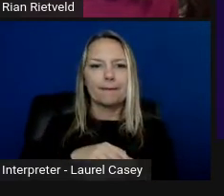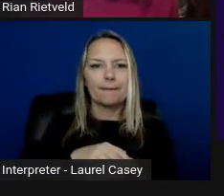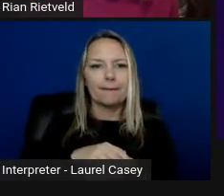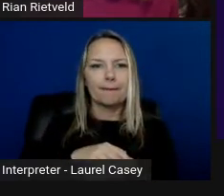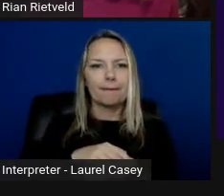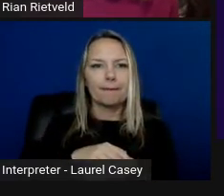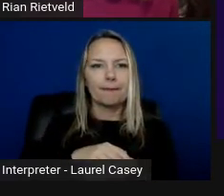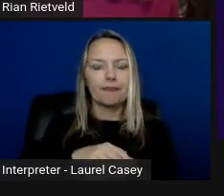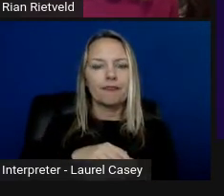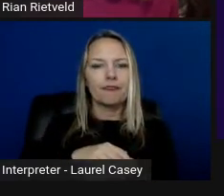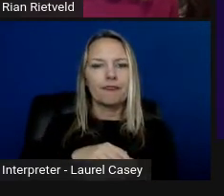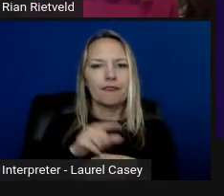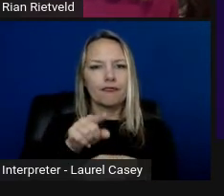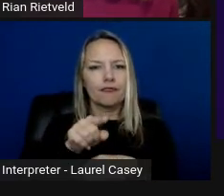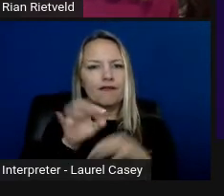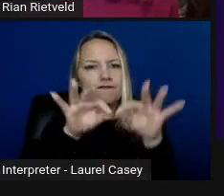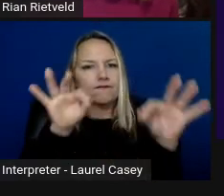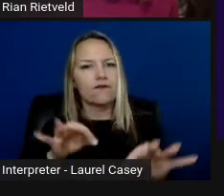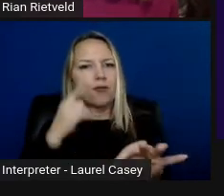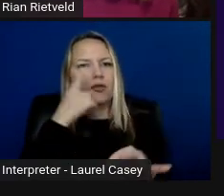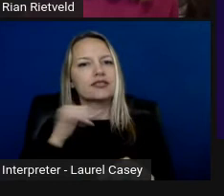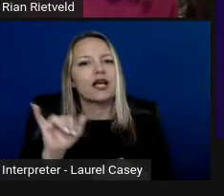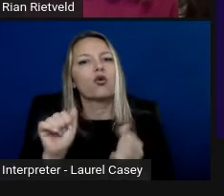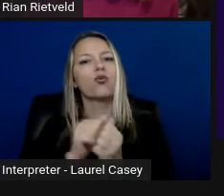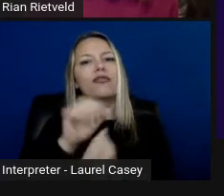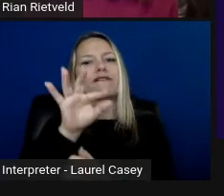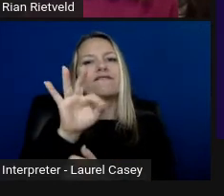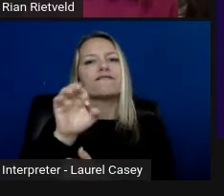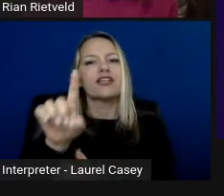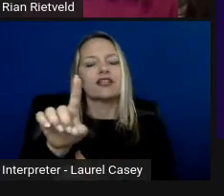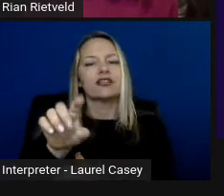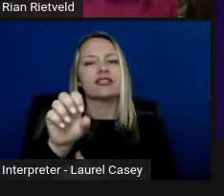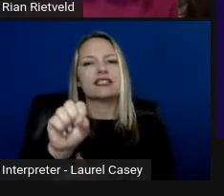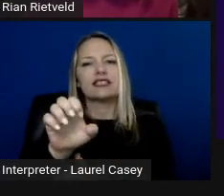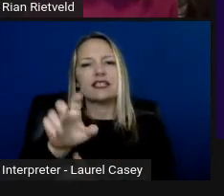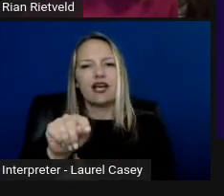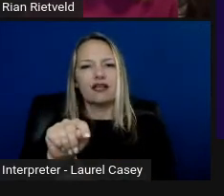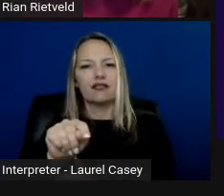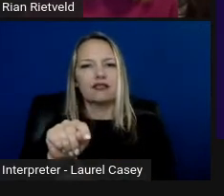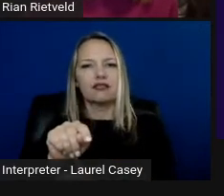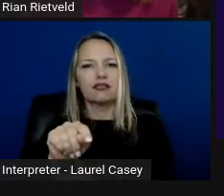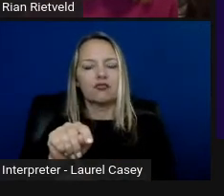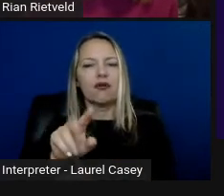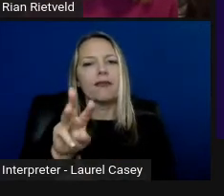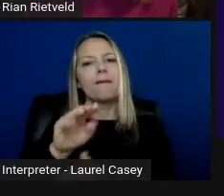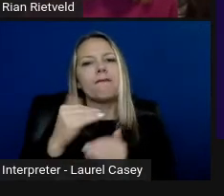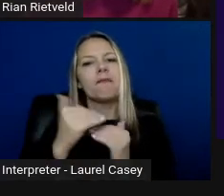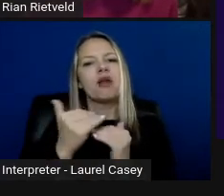This is what a form looks like with field sets. With some pretty minimal CSS, you can make field sets